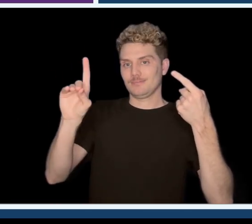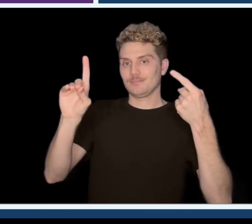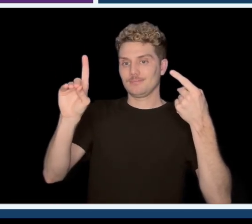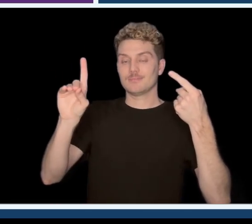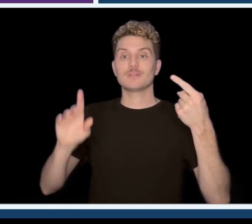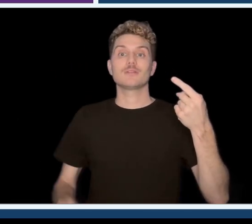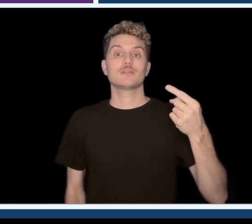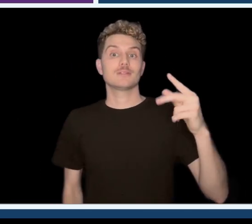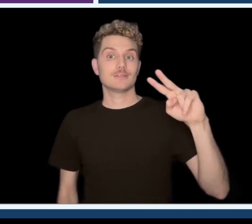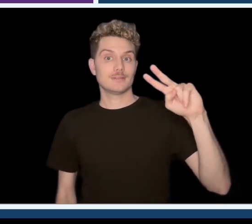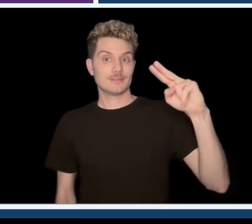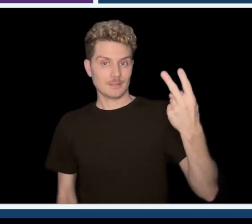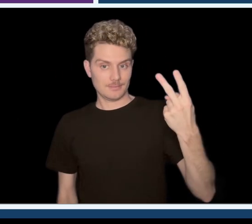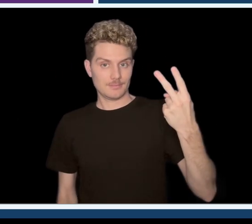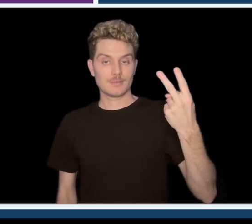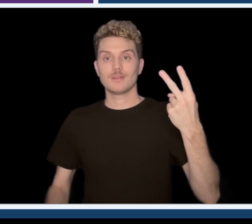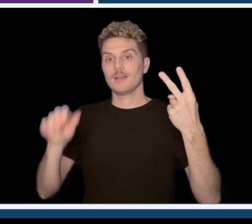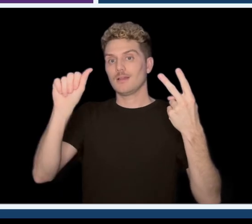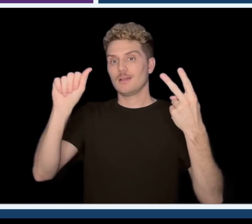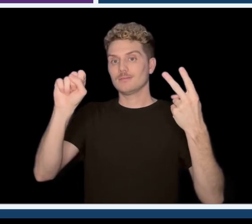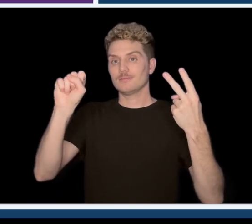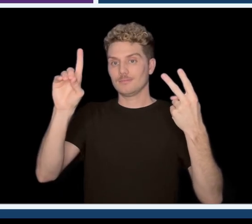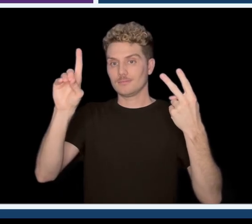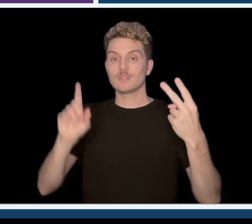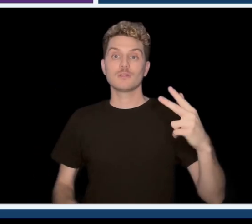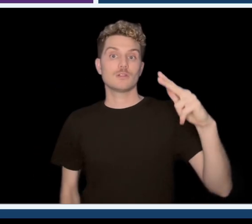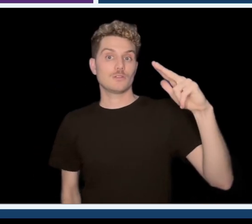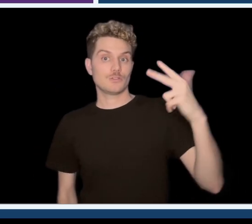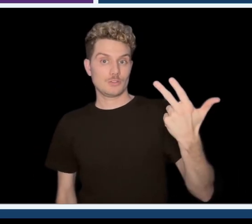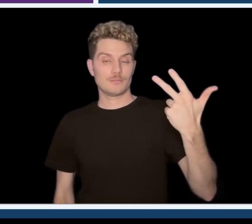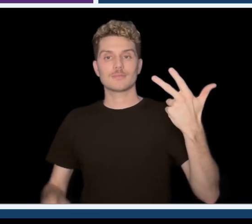Intellectual Disability, Autism Spectrum Disorder,